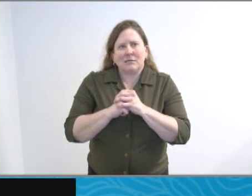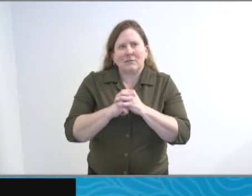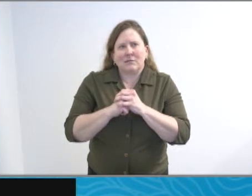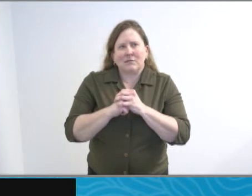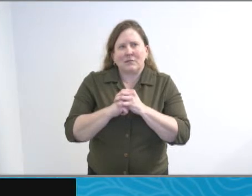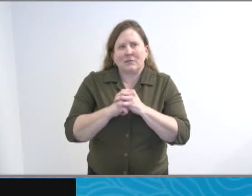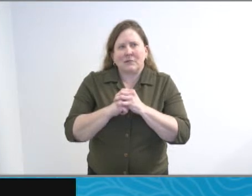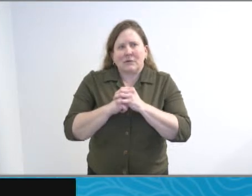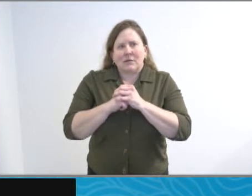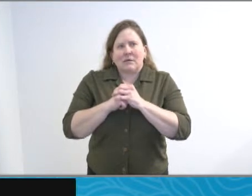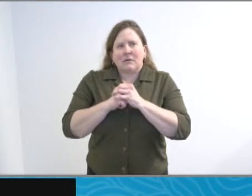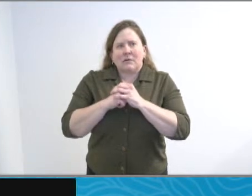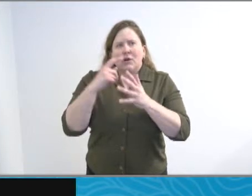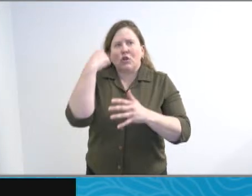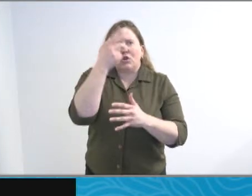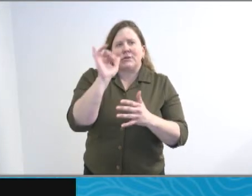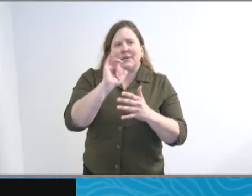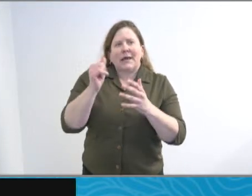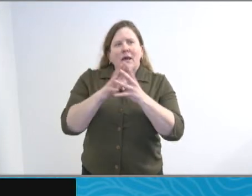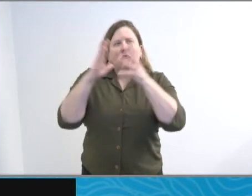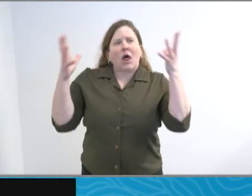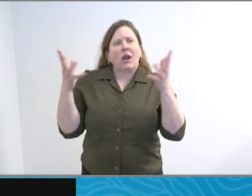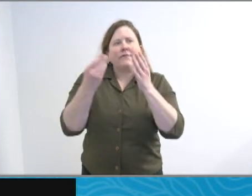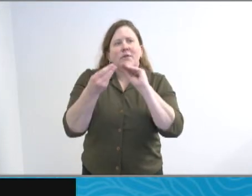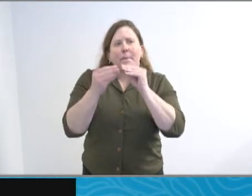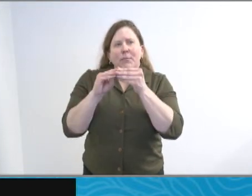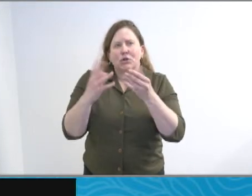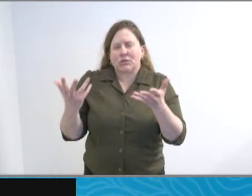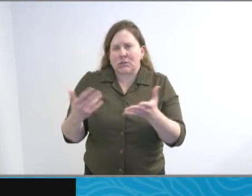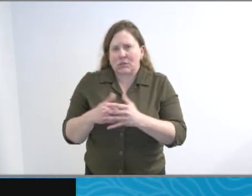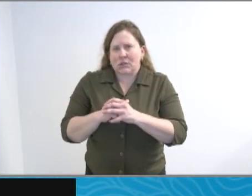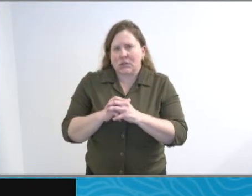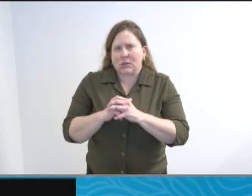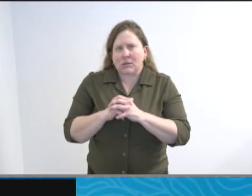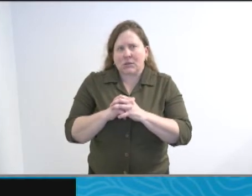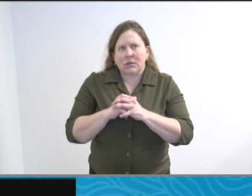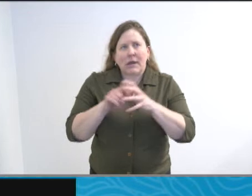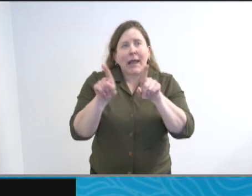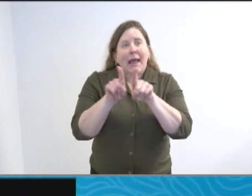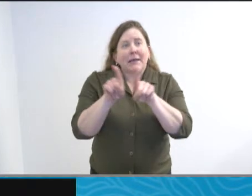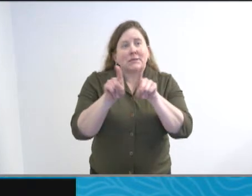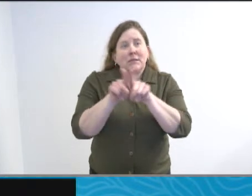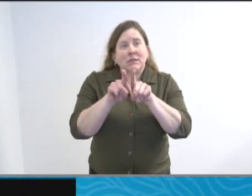just a lot of numbers, and you're trying to figure it out. What we've tried to do as a school district is make it simpler.